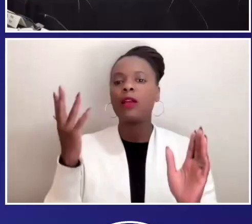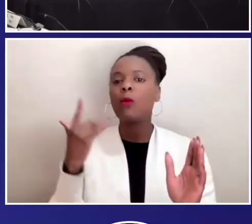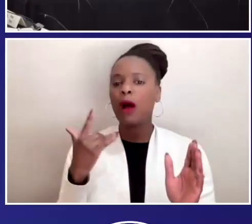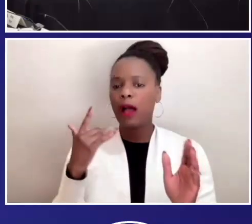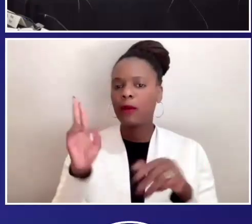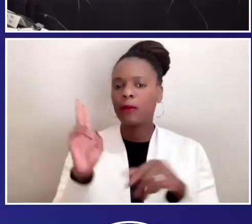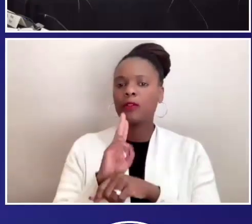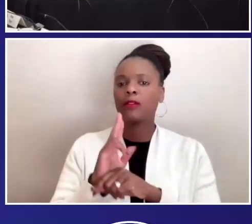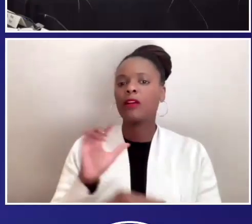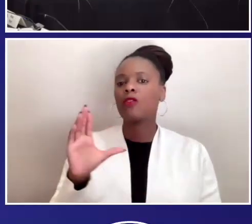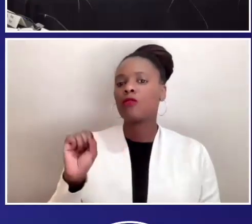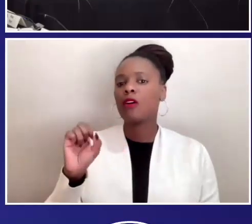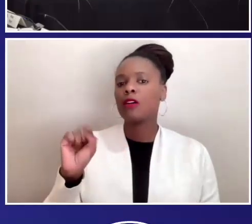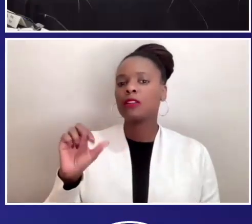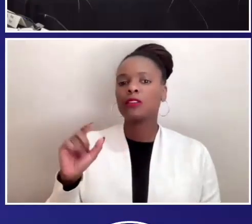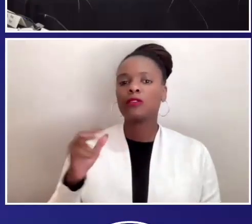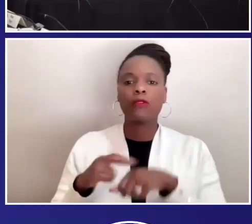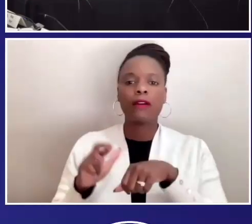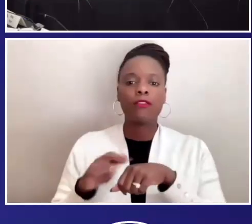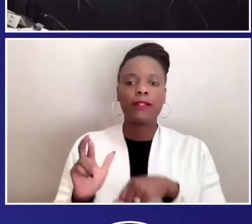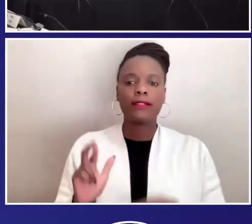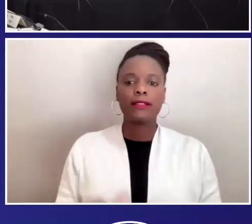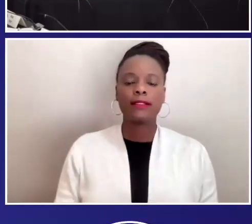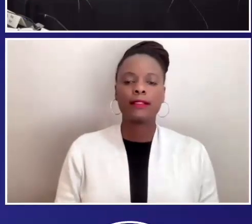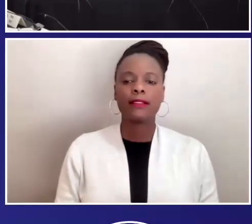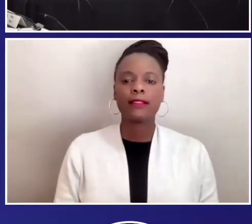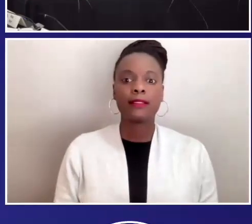(b)(4). I'm hoping it does anyway.